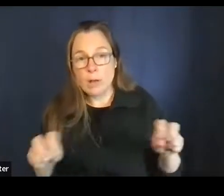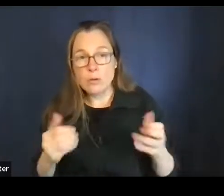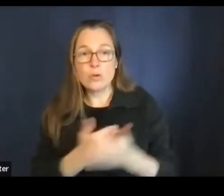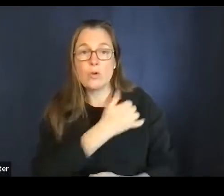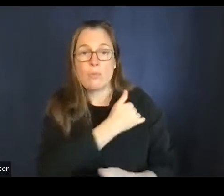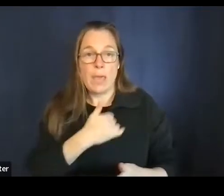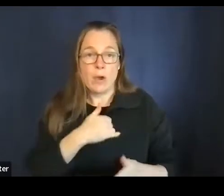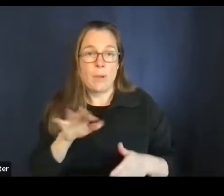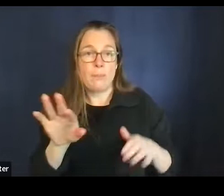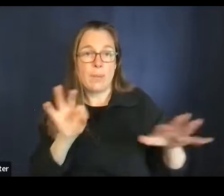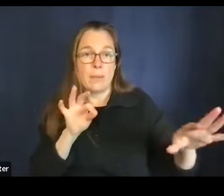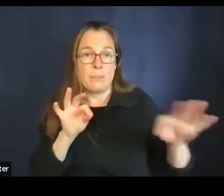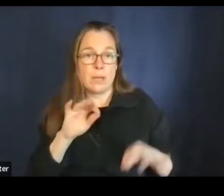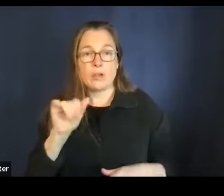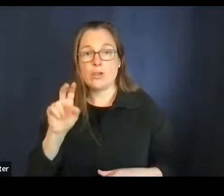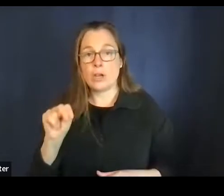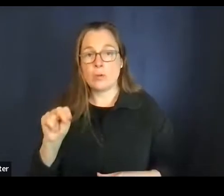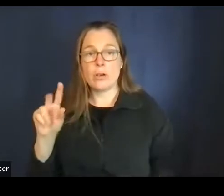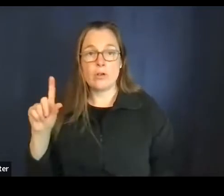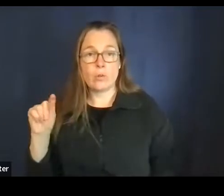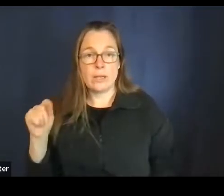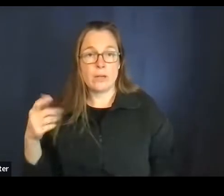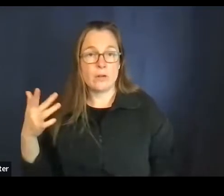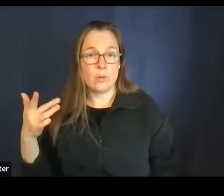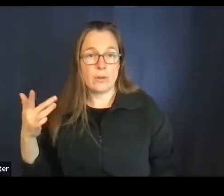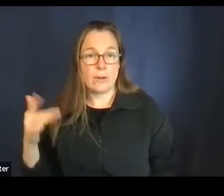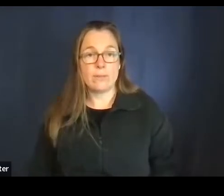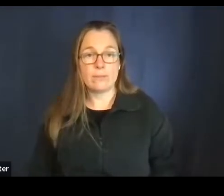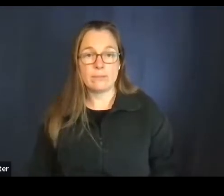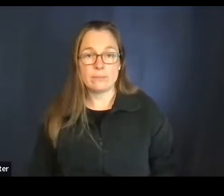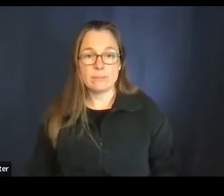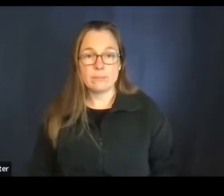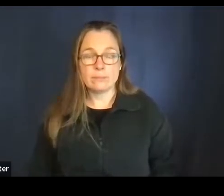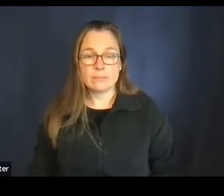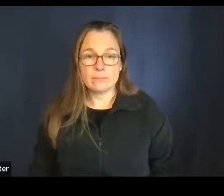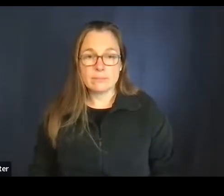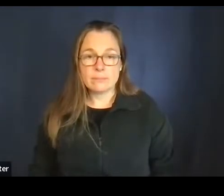in January 2025.